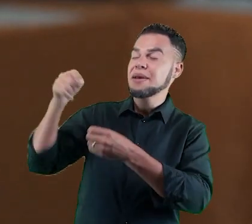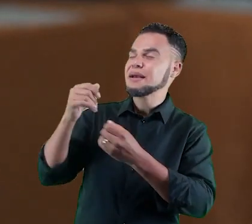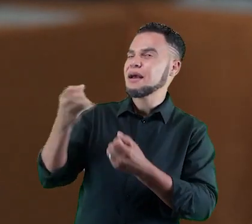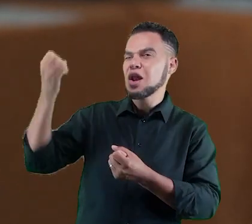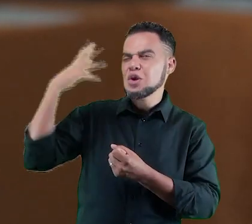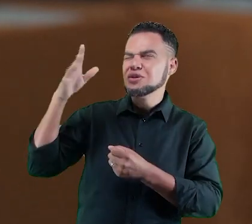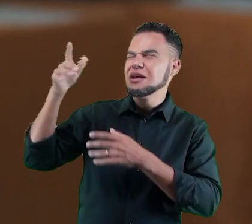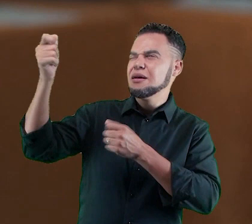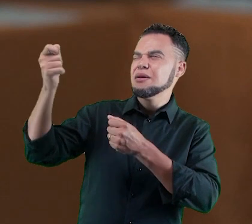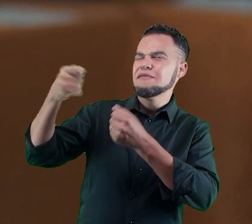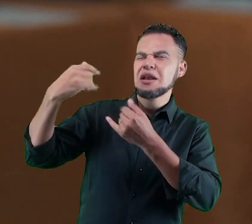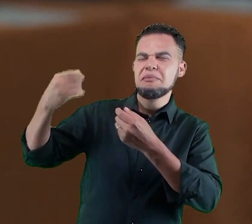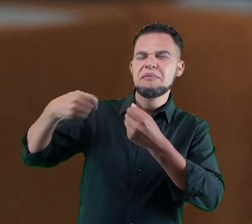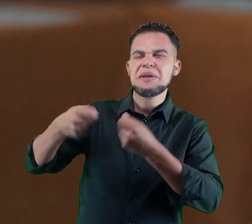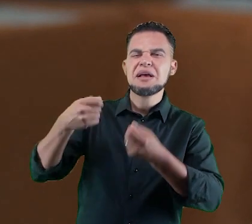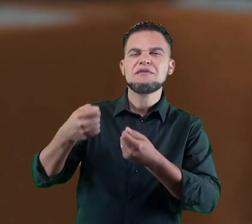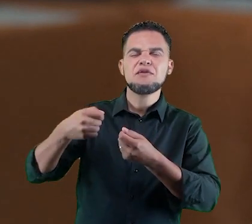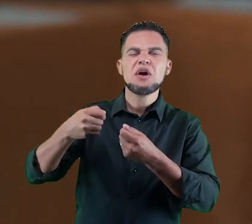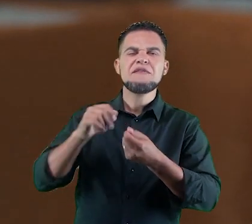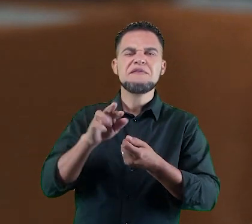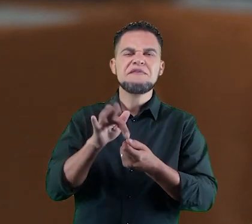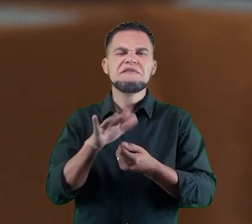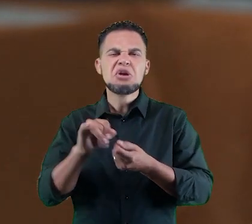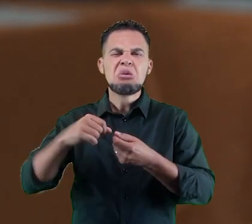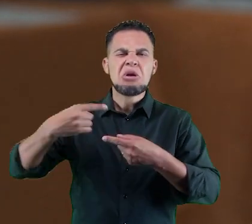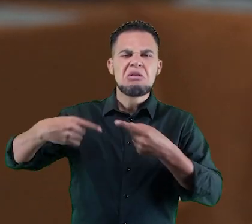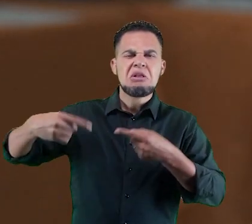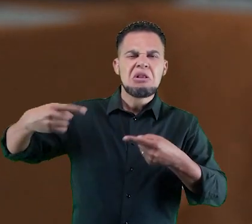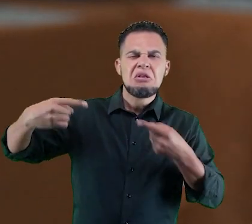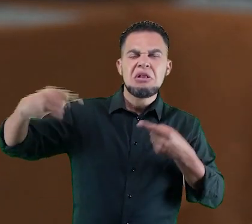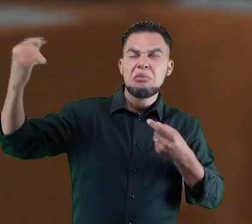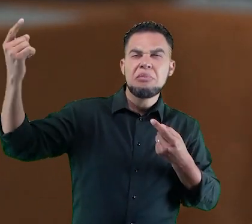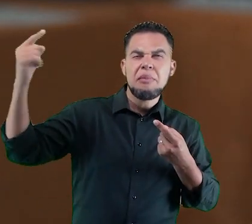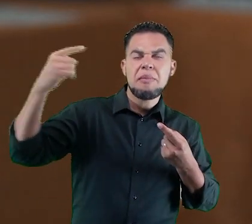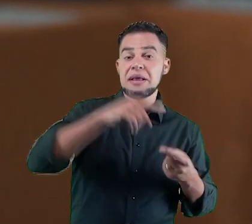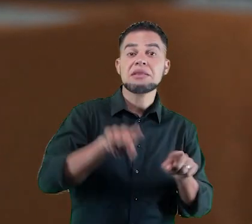until my house, we had to use 5 yarn rolls, and the hose